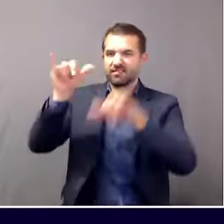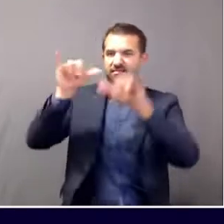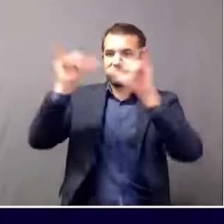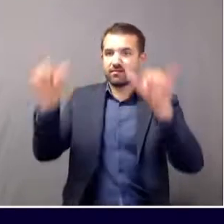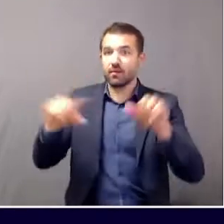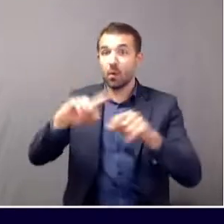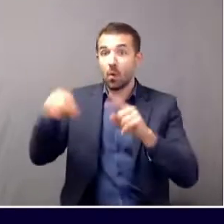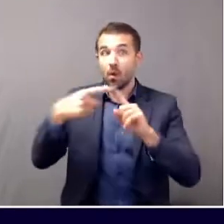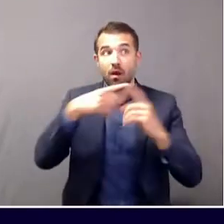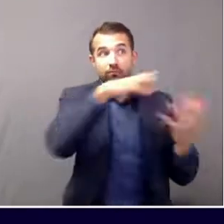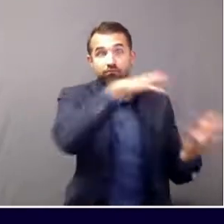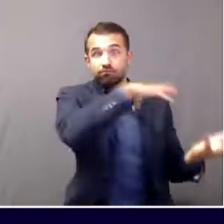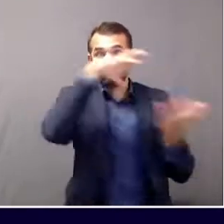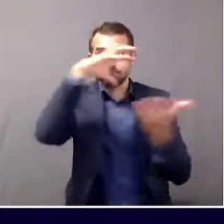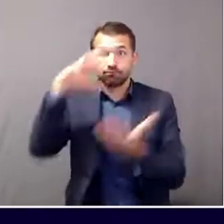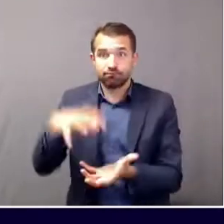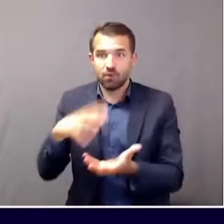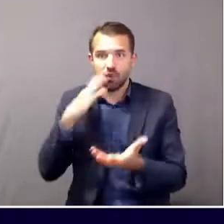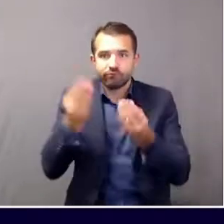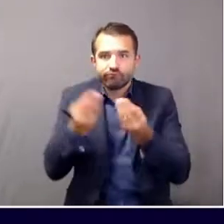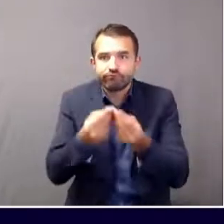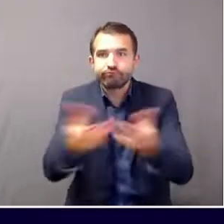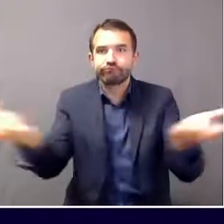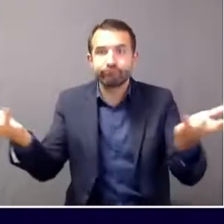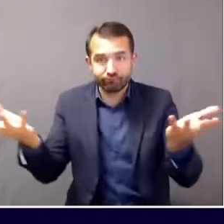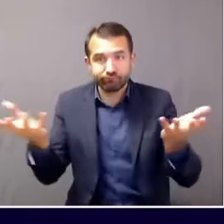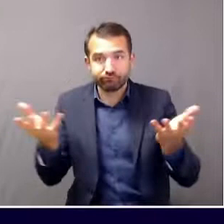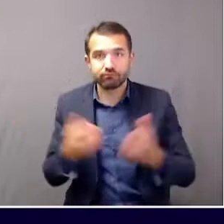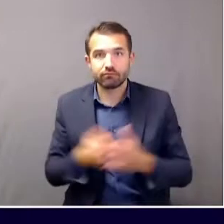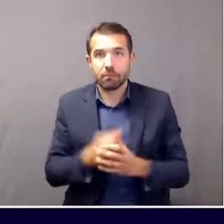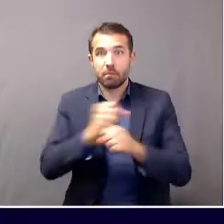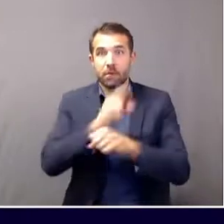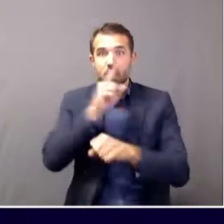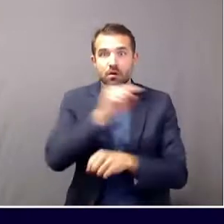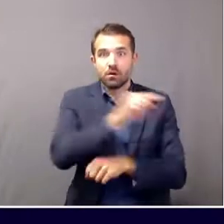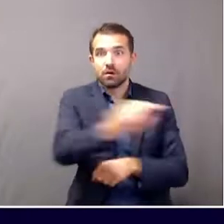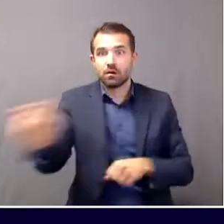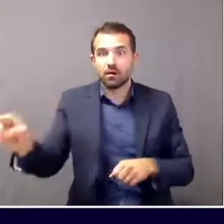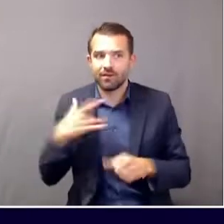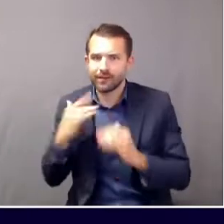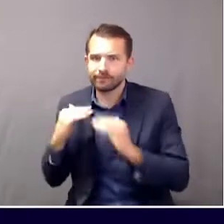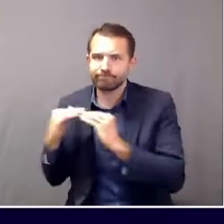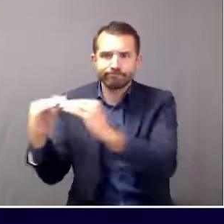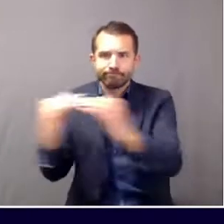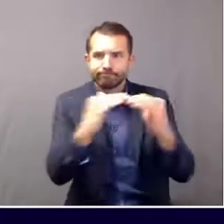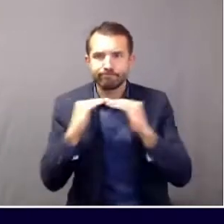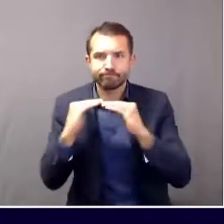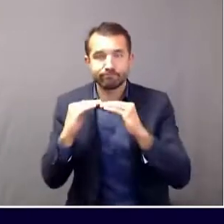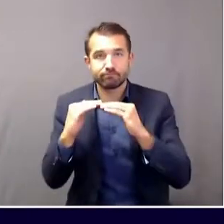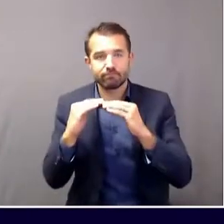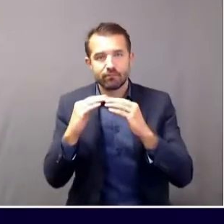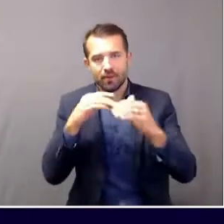that is accessible